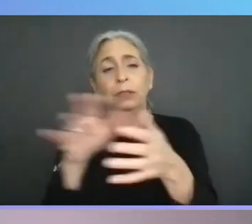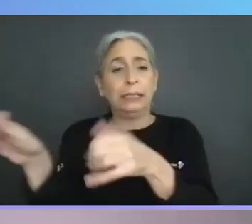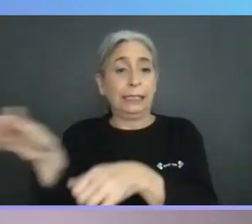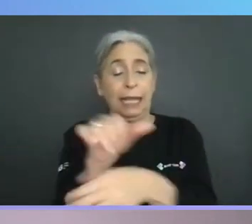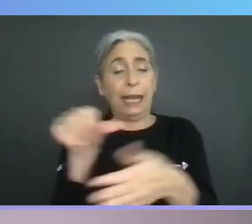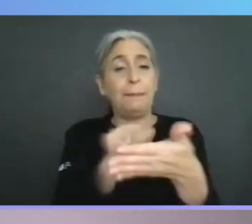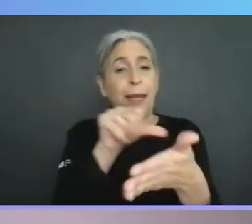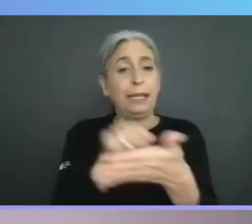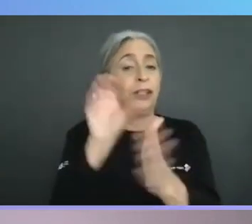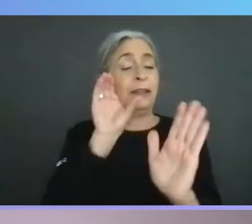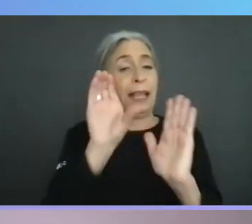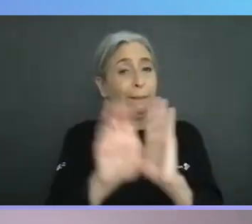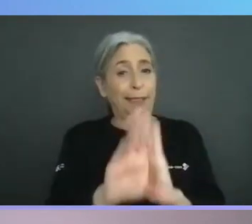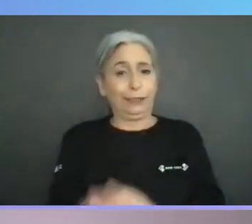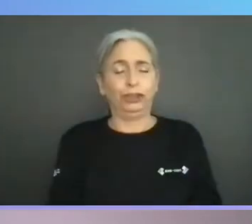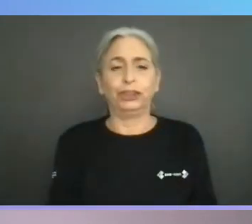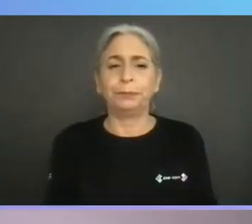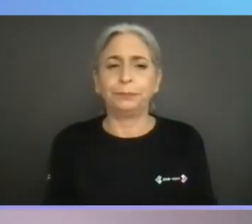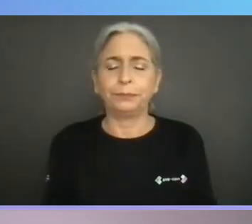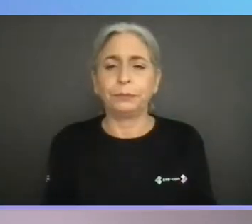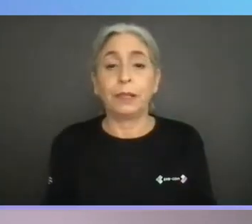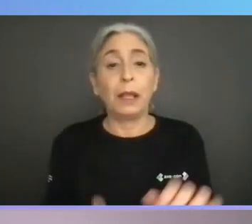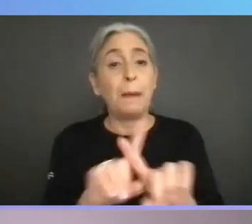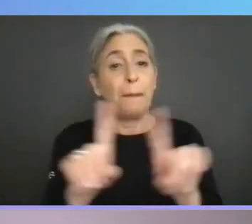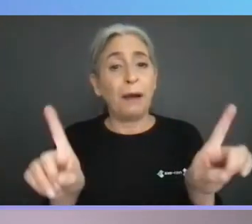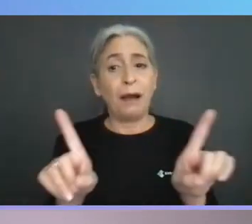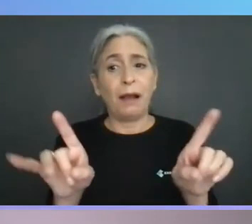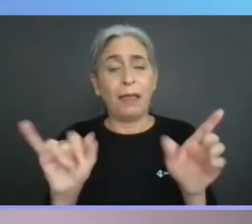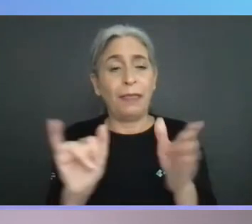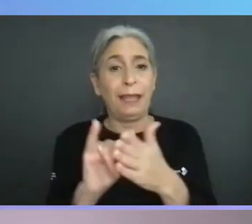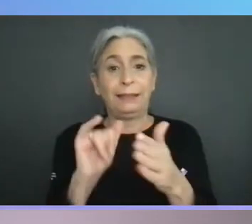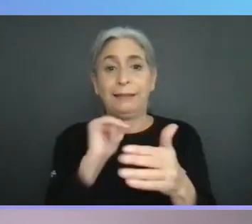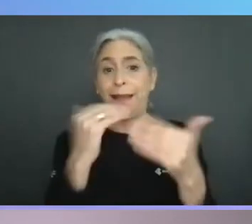image. But that's not the only way that image descriptions can